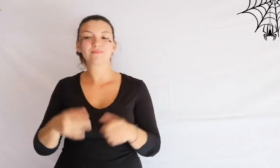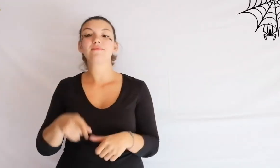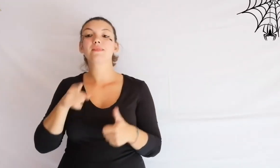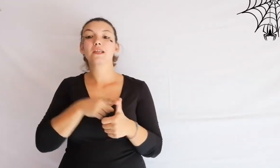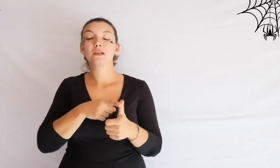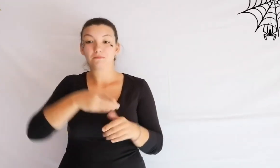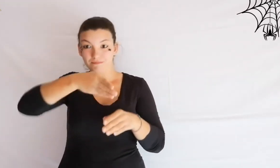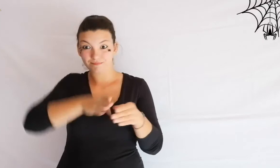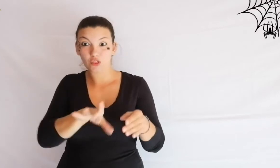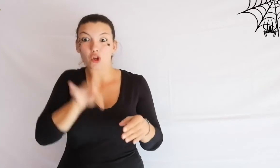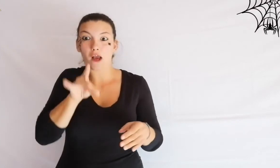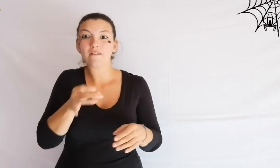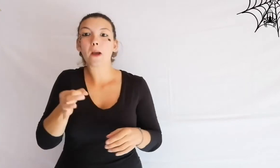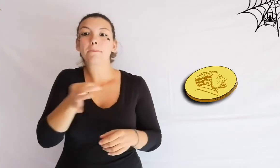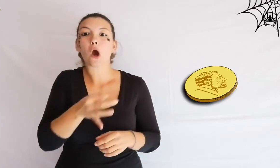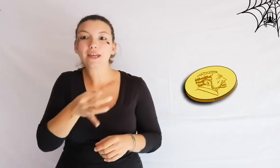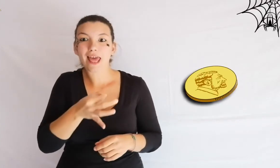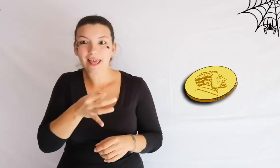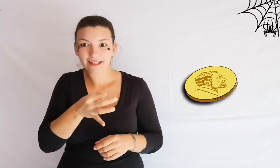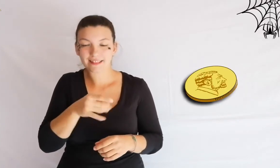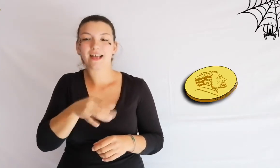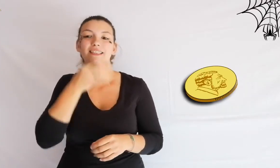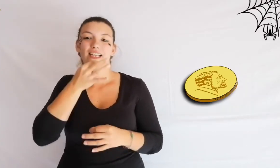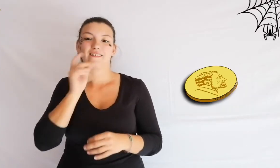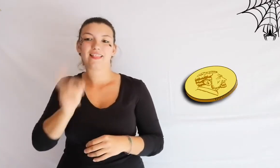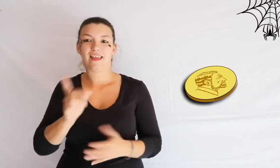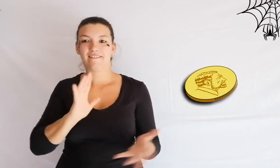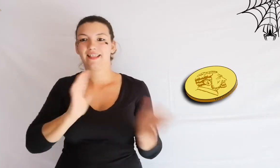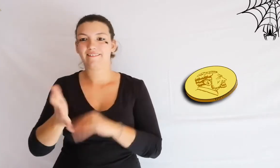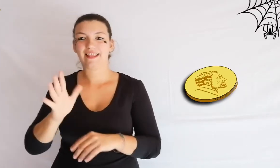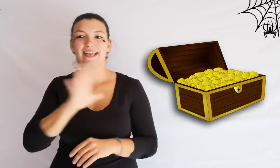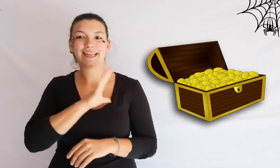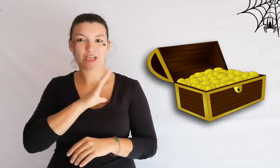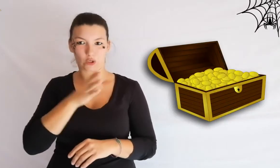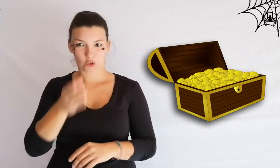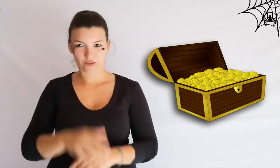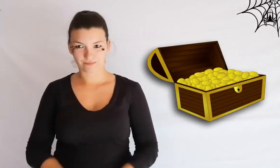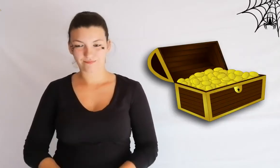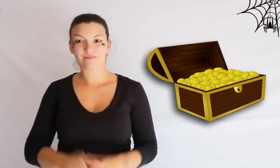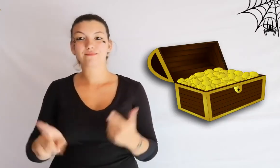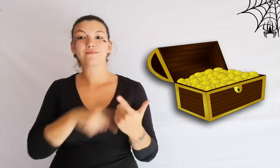If you find a coin you will become rich,